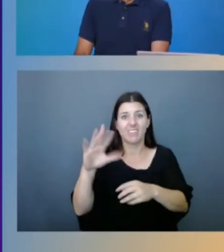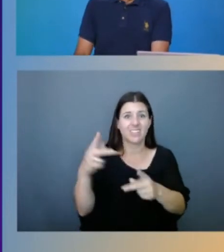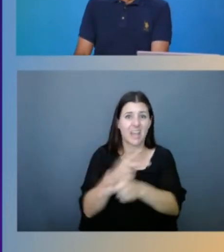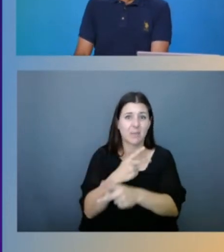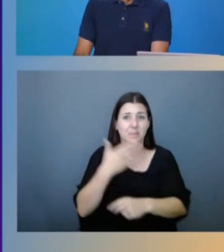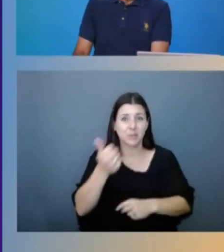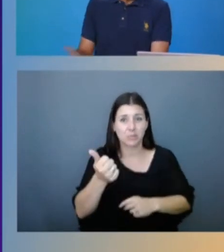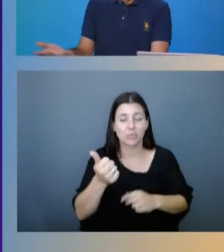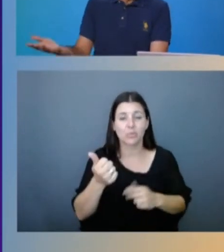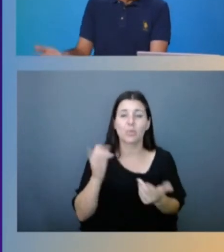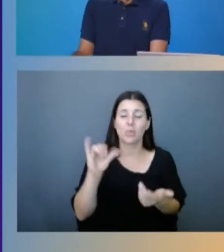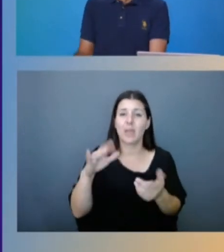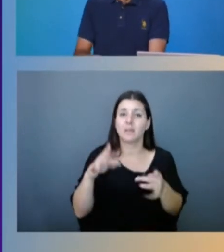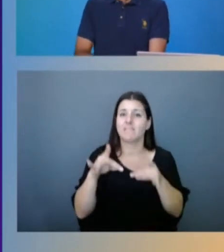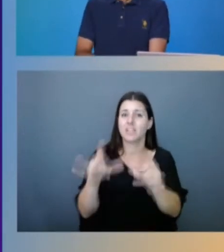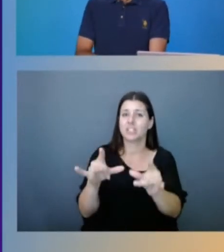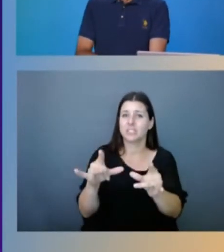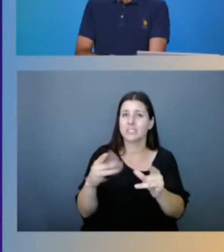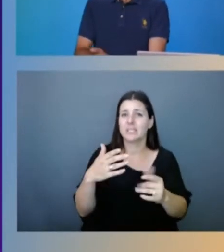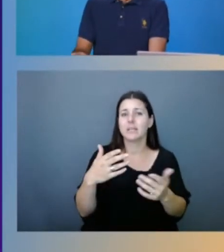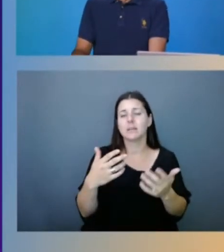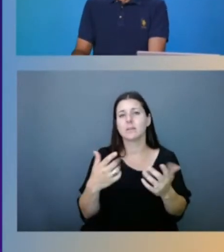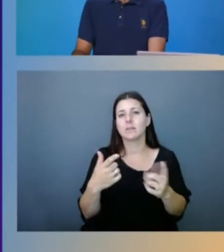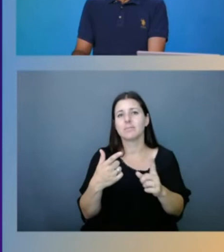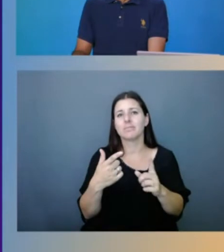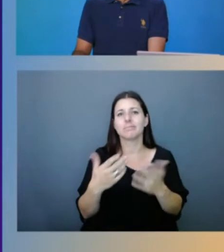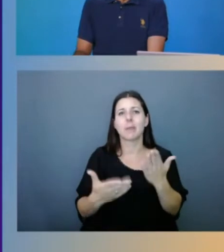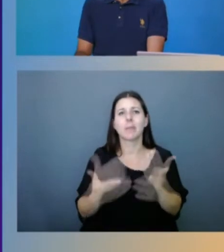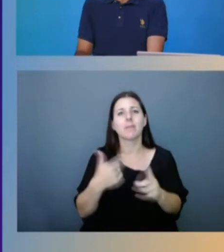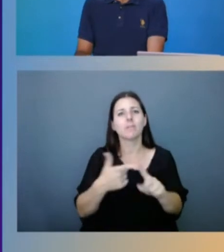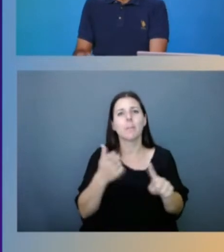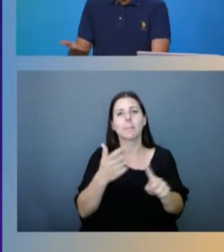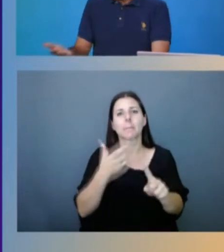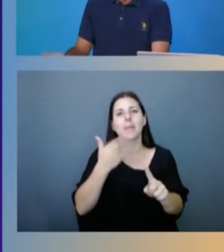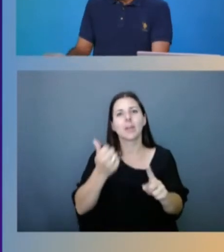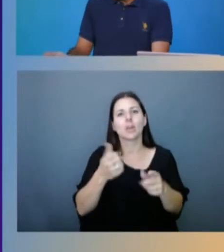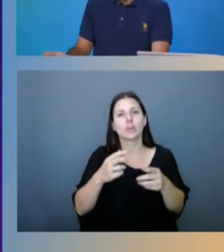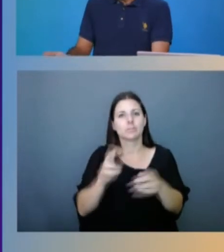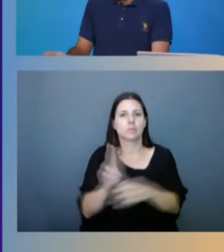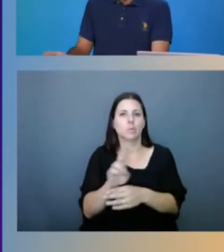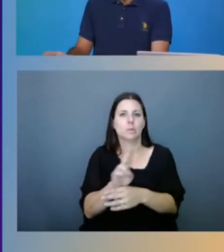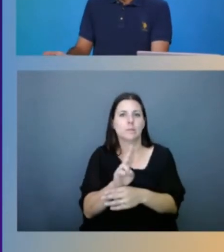from a higher resource utilization in our data centers because of the economy of the scale we have here.